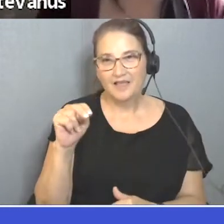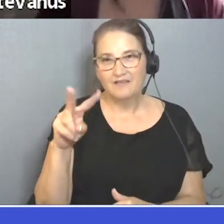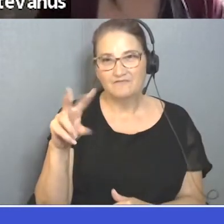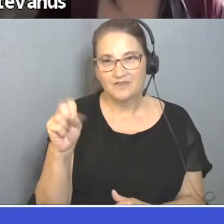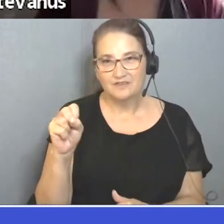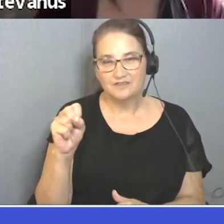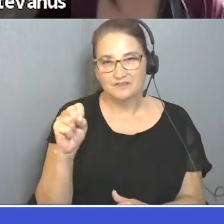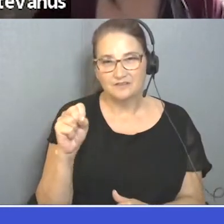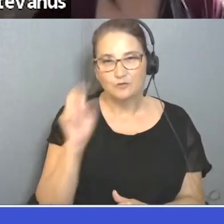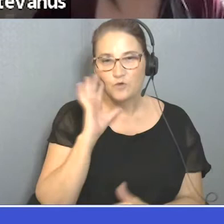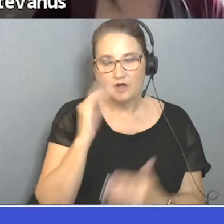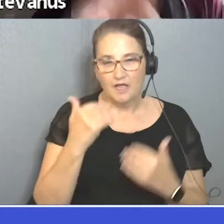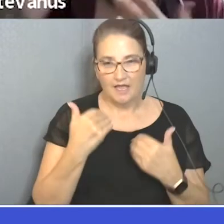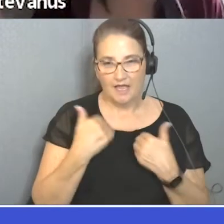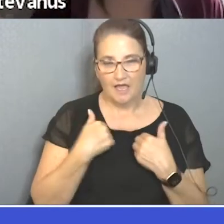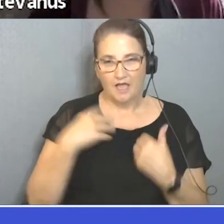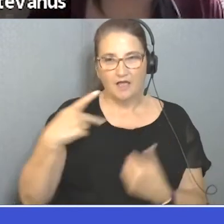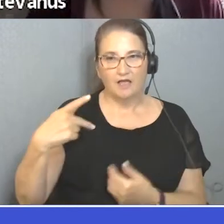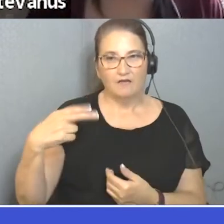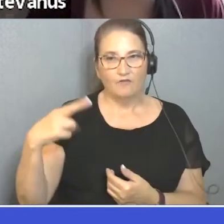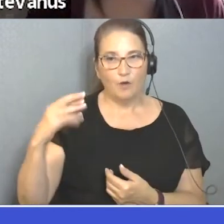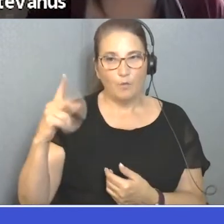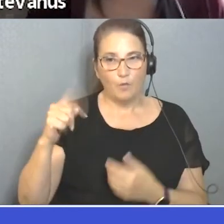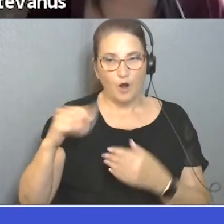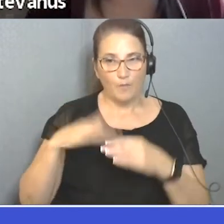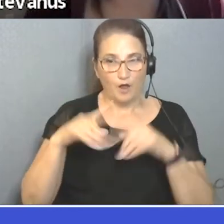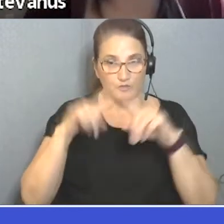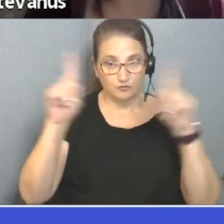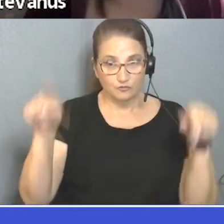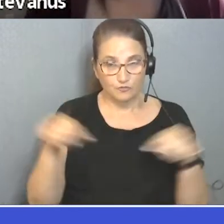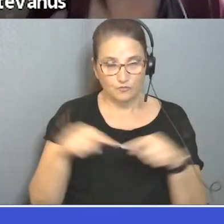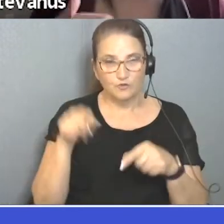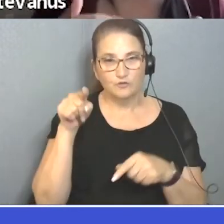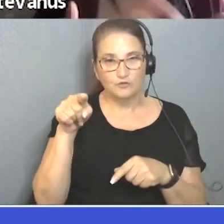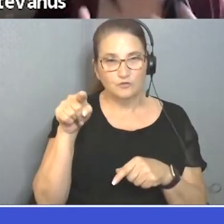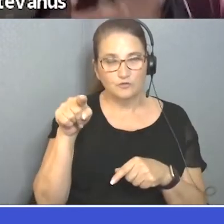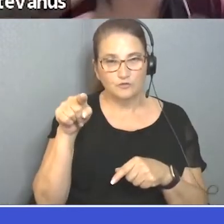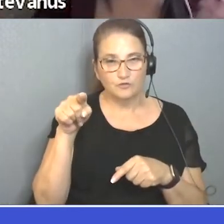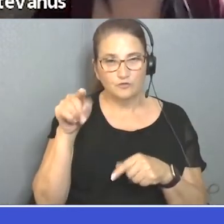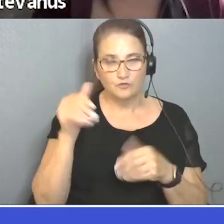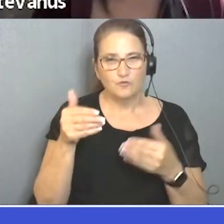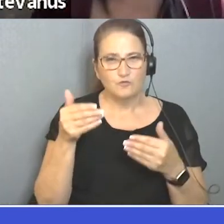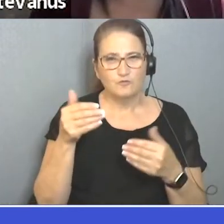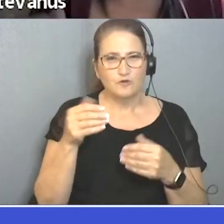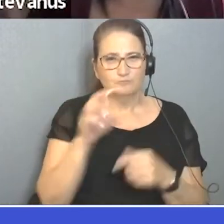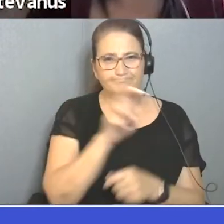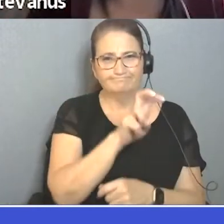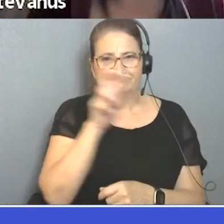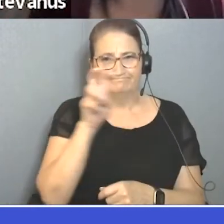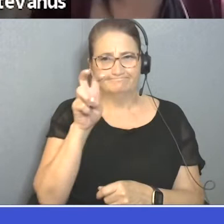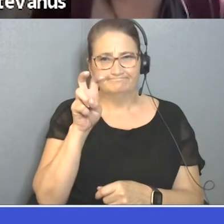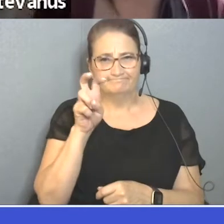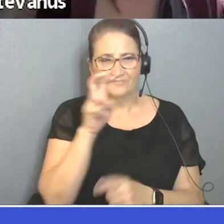We'll have the prompts up on the screen, and I'll invite you to move to the next square after, like, two minutes of time in